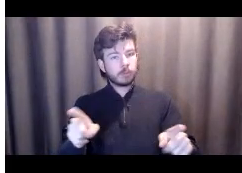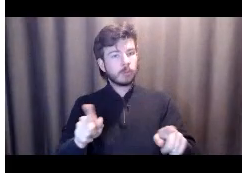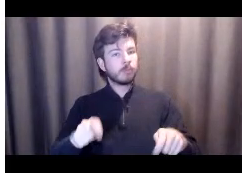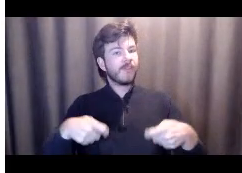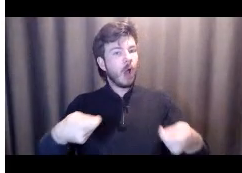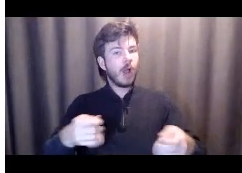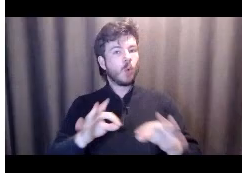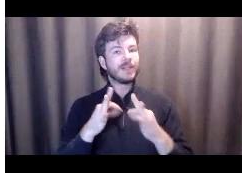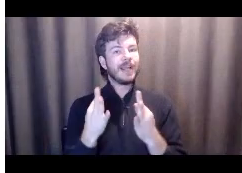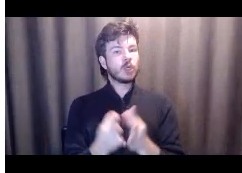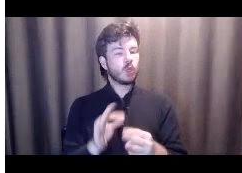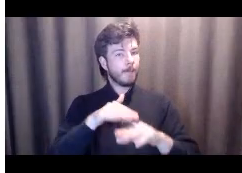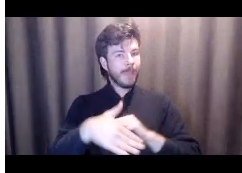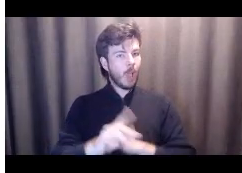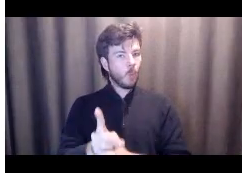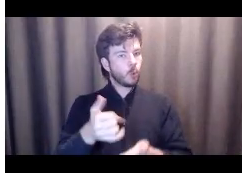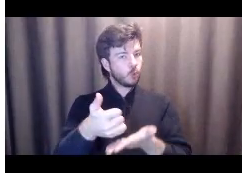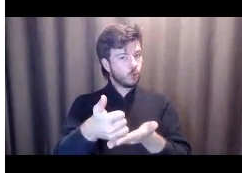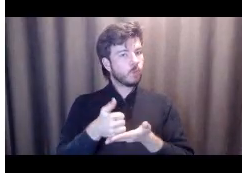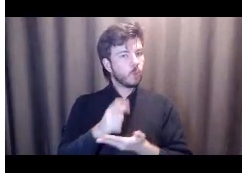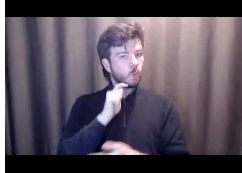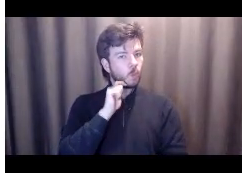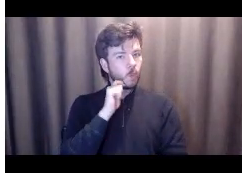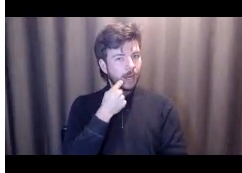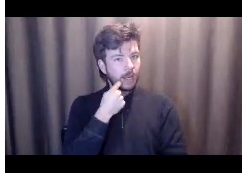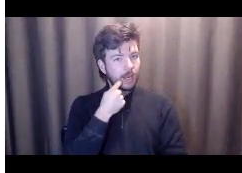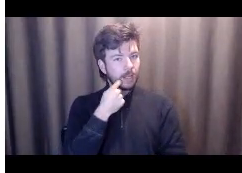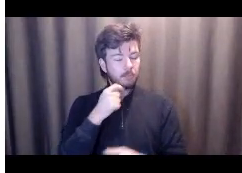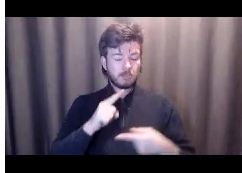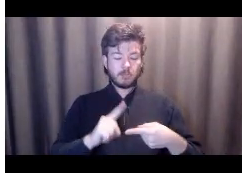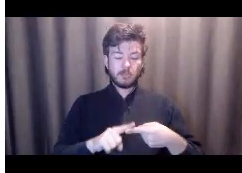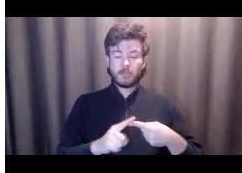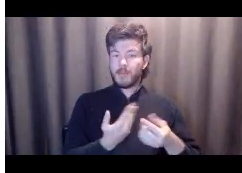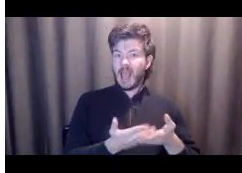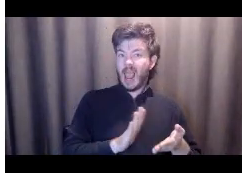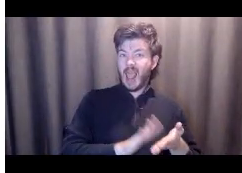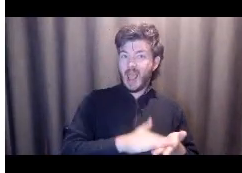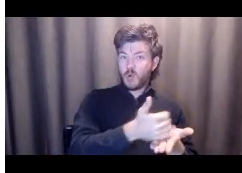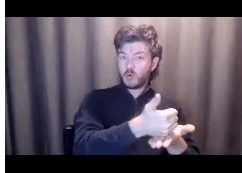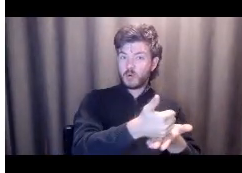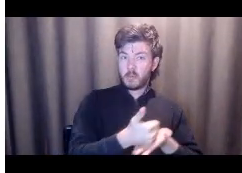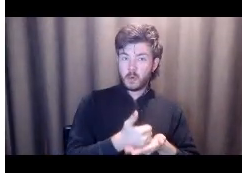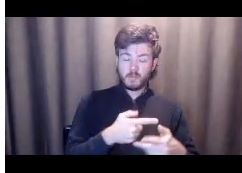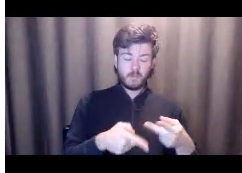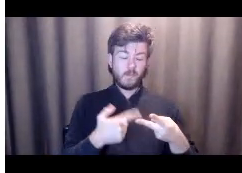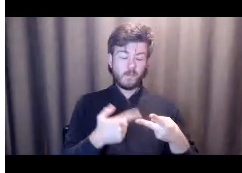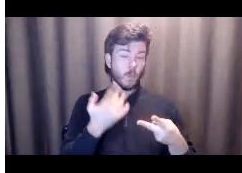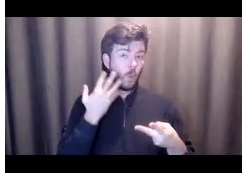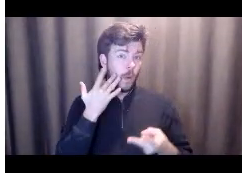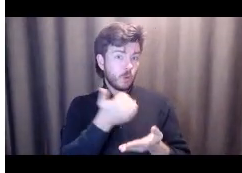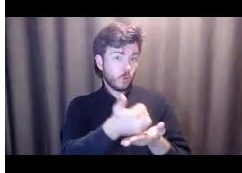including how and when the supports will be provided and paid for.